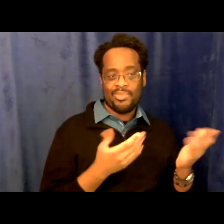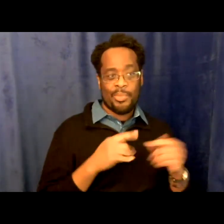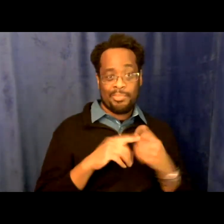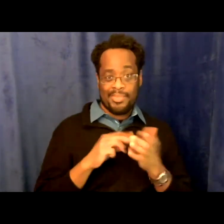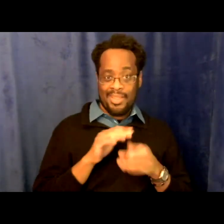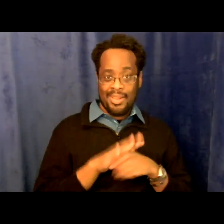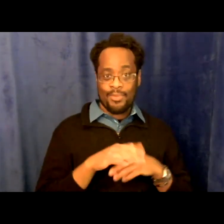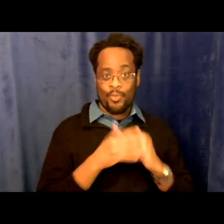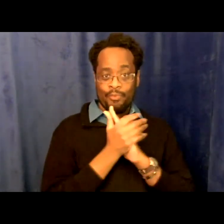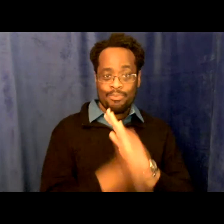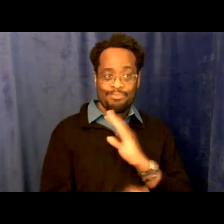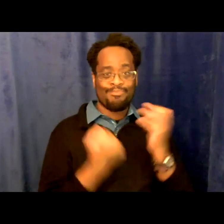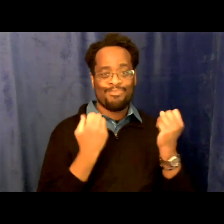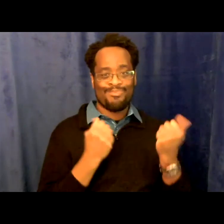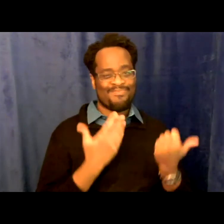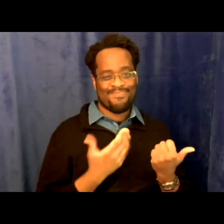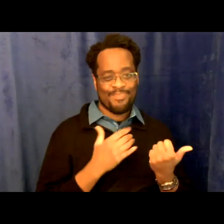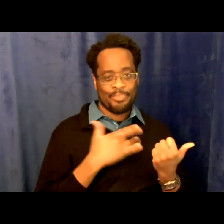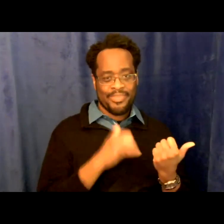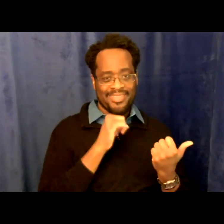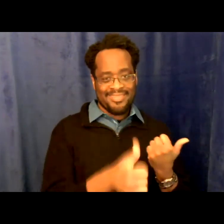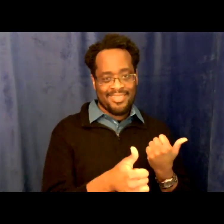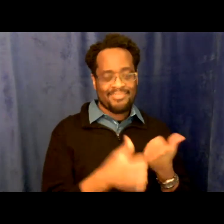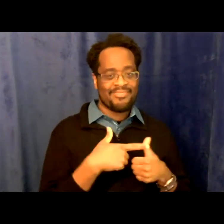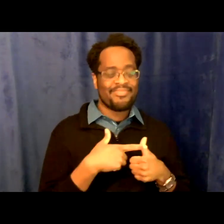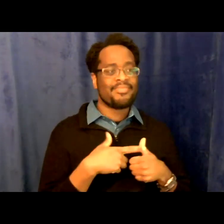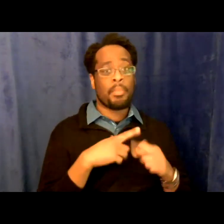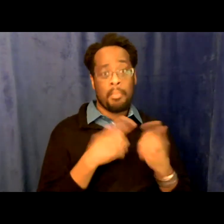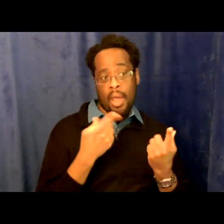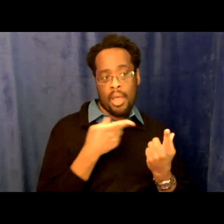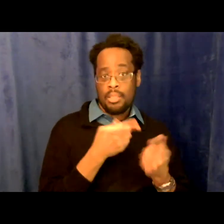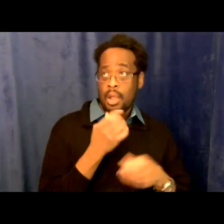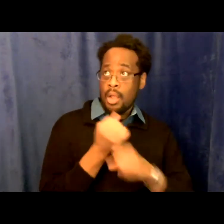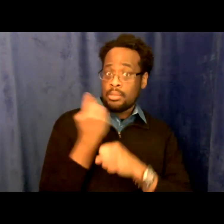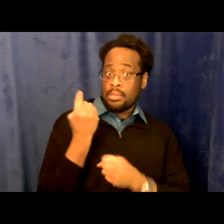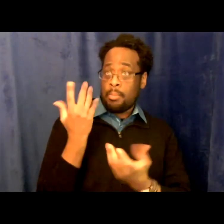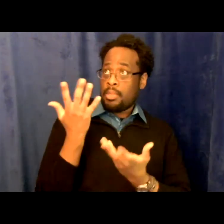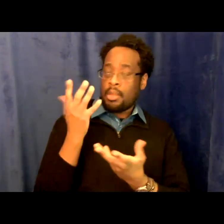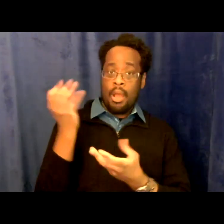two weeks 12 weeks that's it are they truly skilled in that short amount of time no